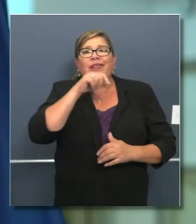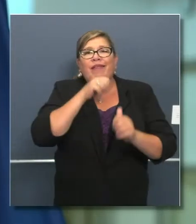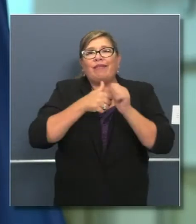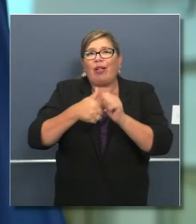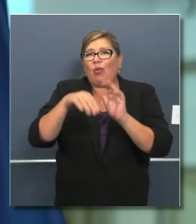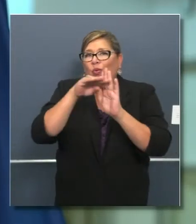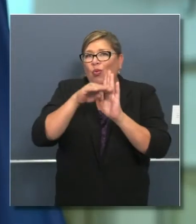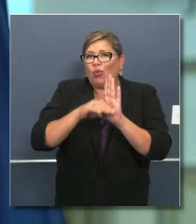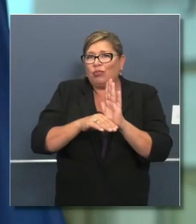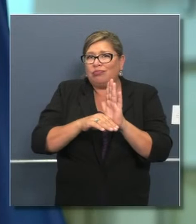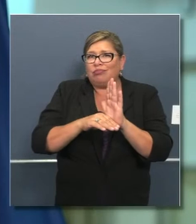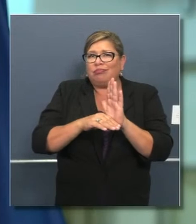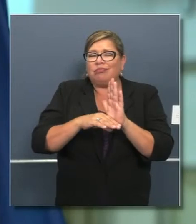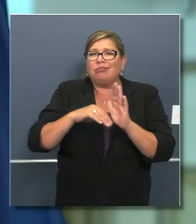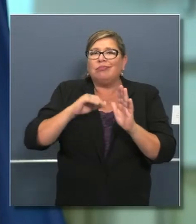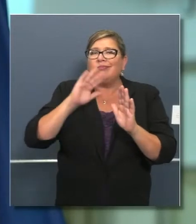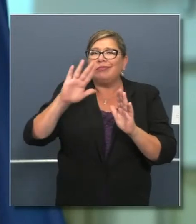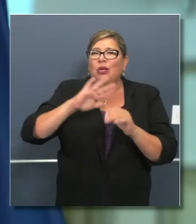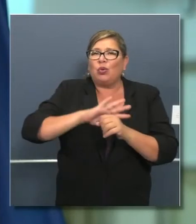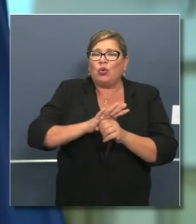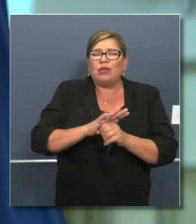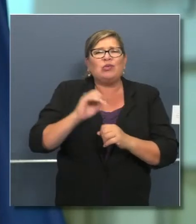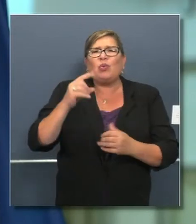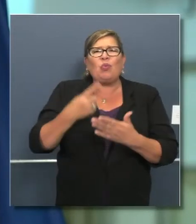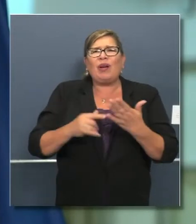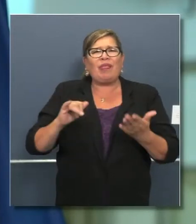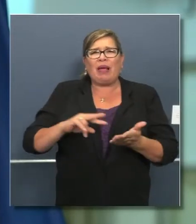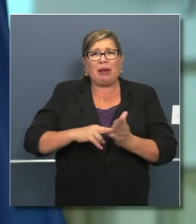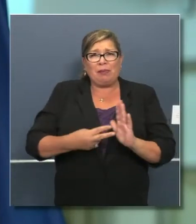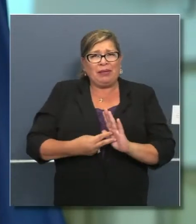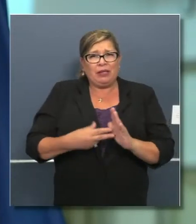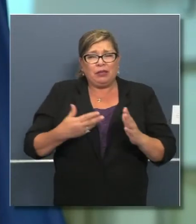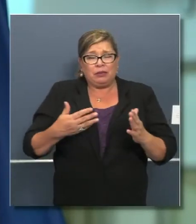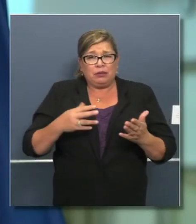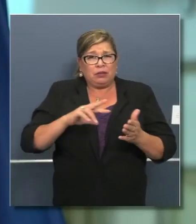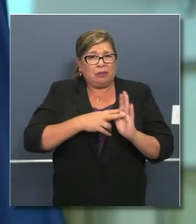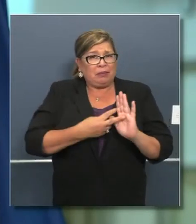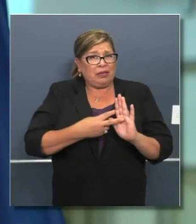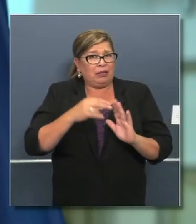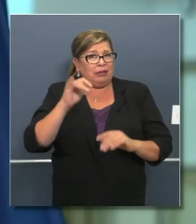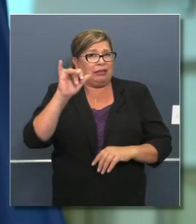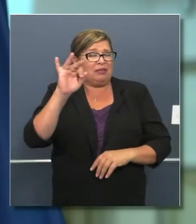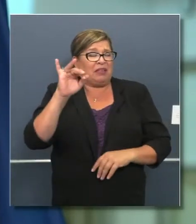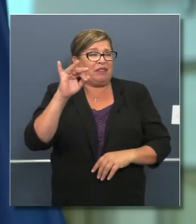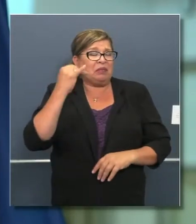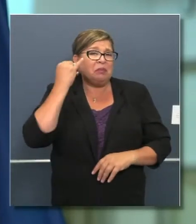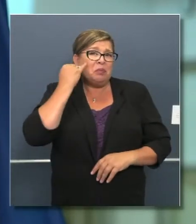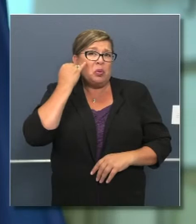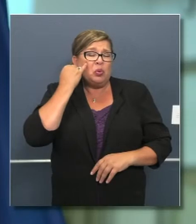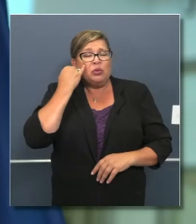Sheriff's Department refuses to write citations for two people that aren't wearing masks that